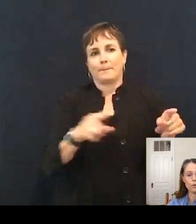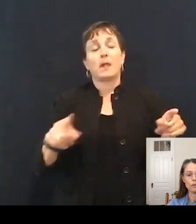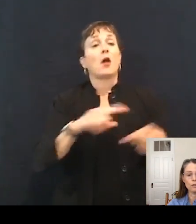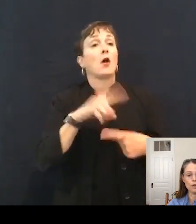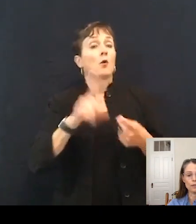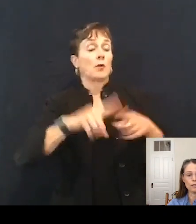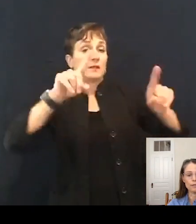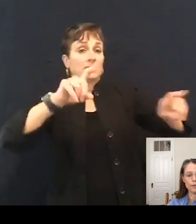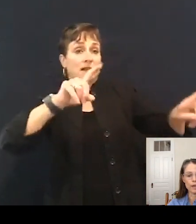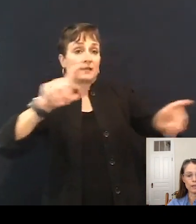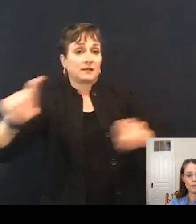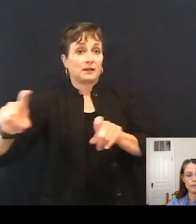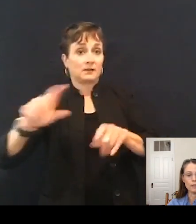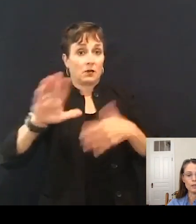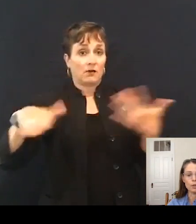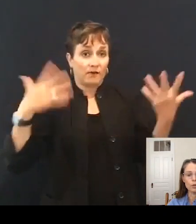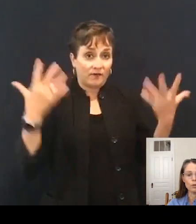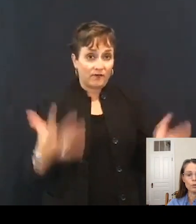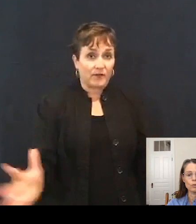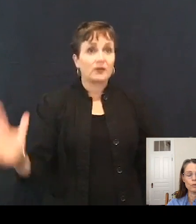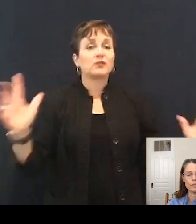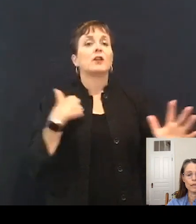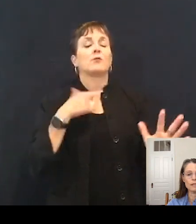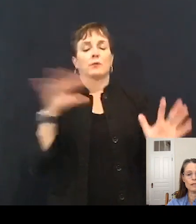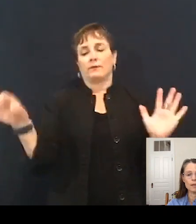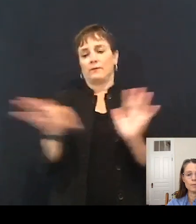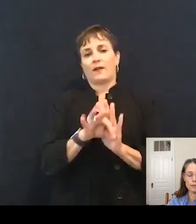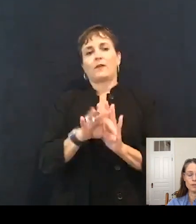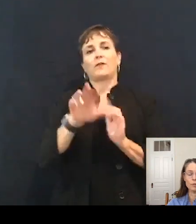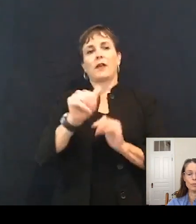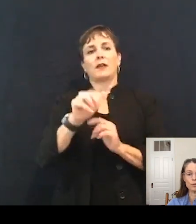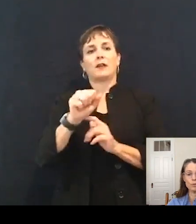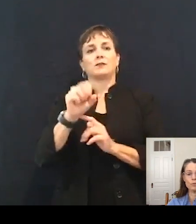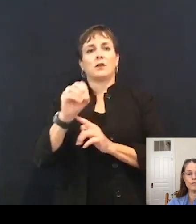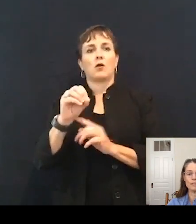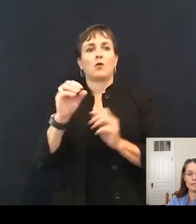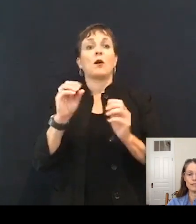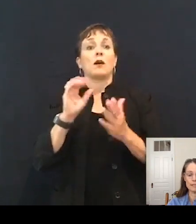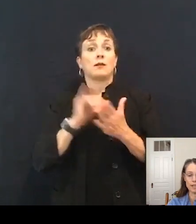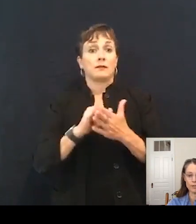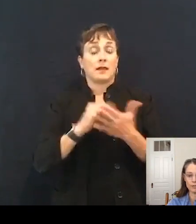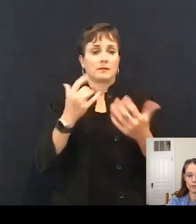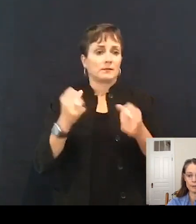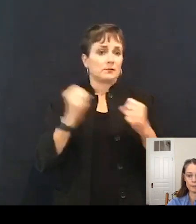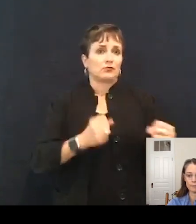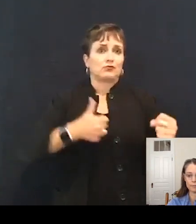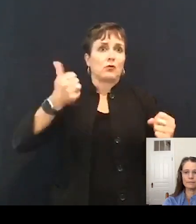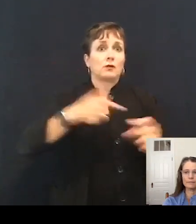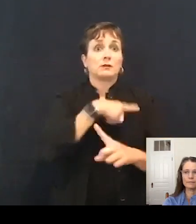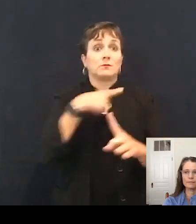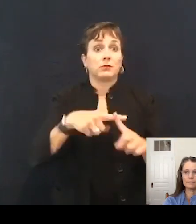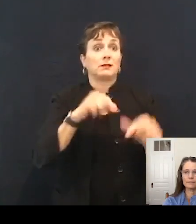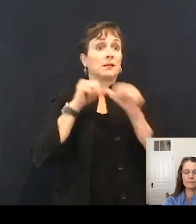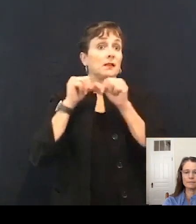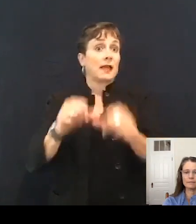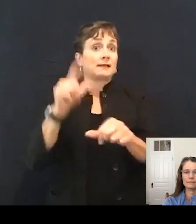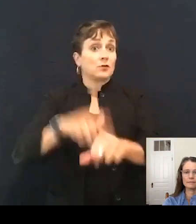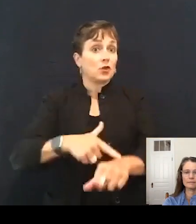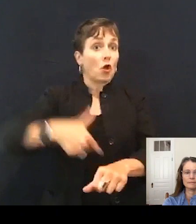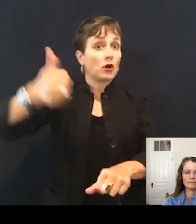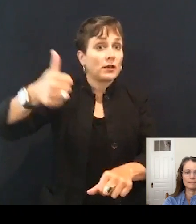the longest effect, the next step is to prove it's safe.